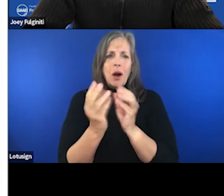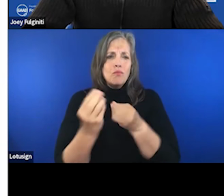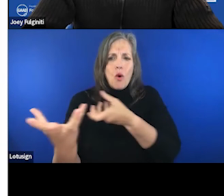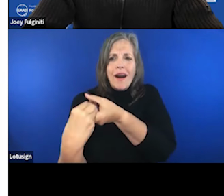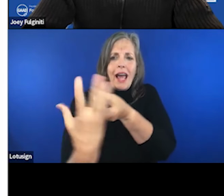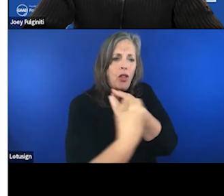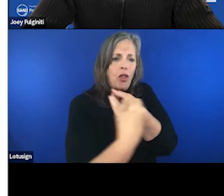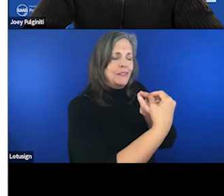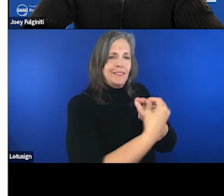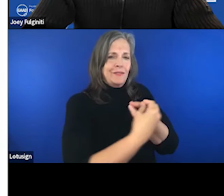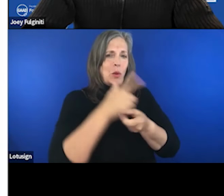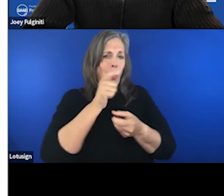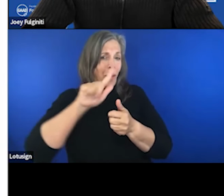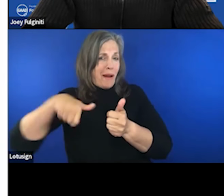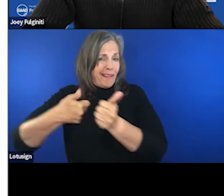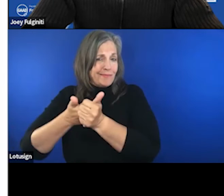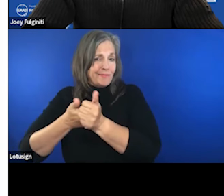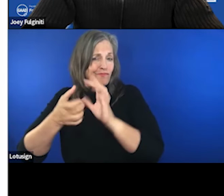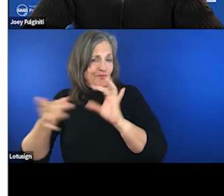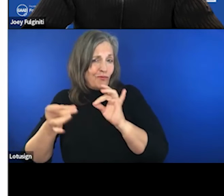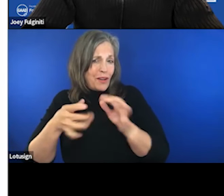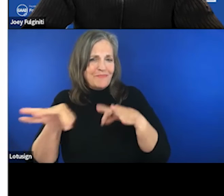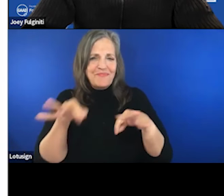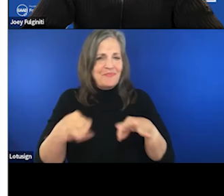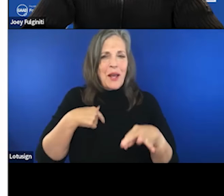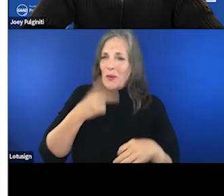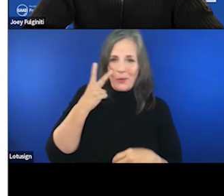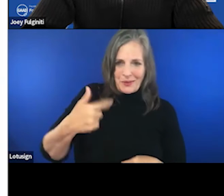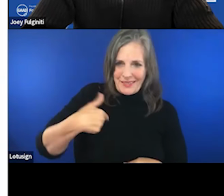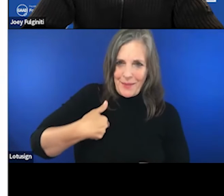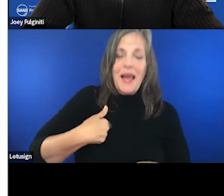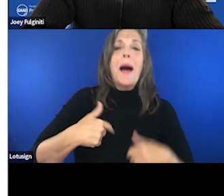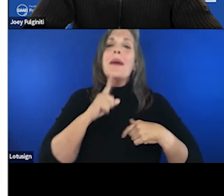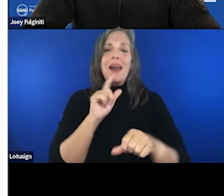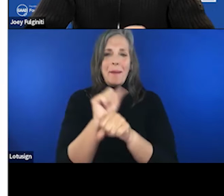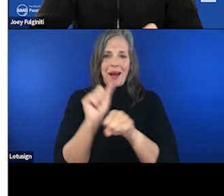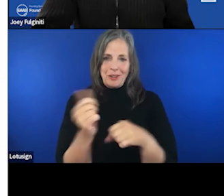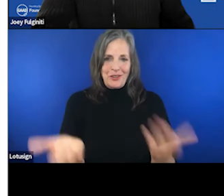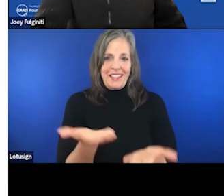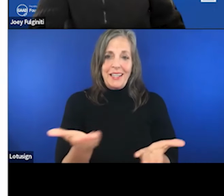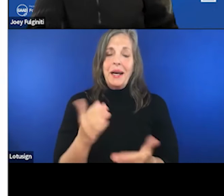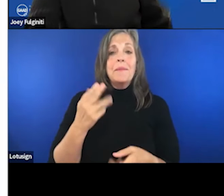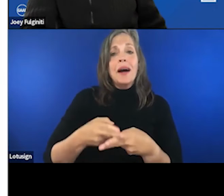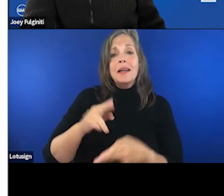the voice behind the curtain you may not see me but I am absolutely here I am Jillian Fortin and I